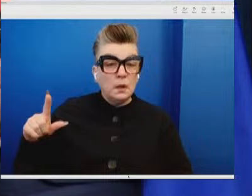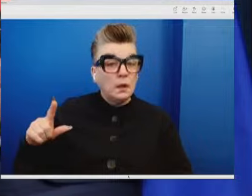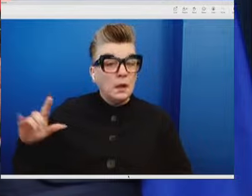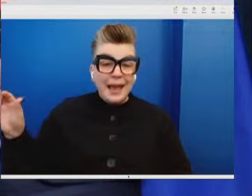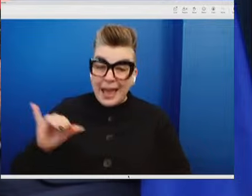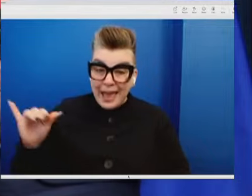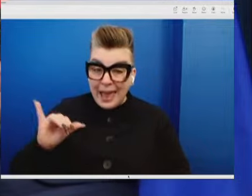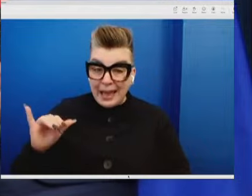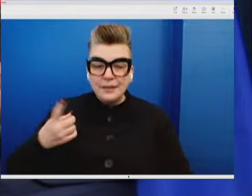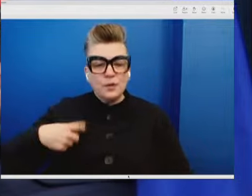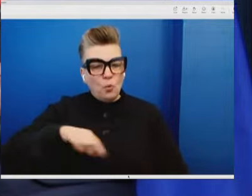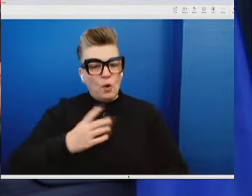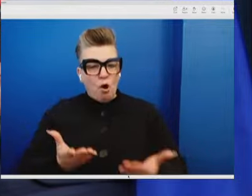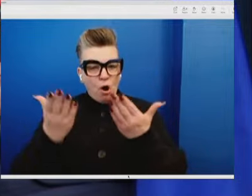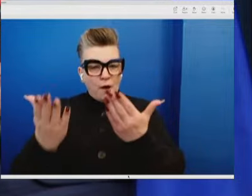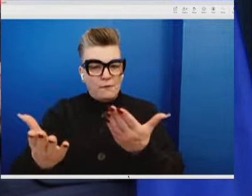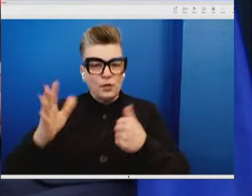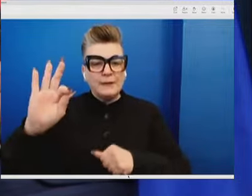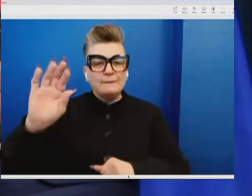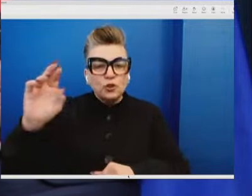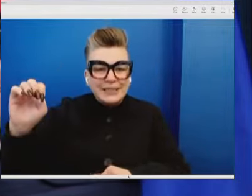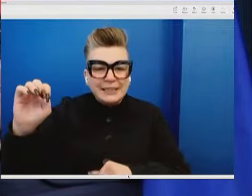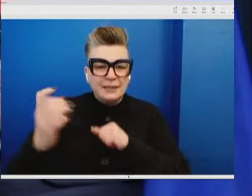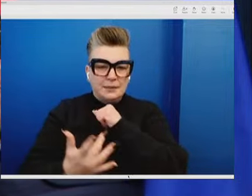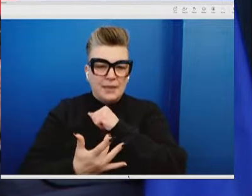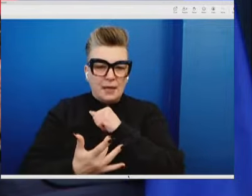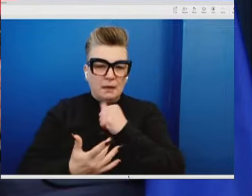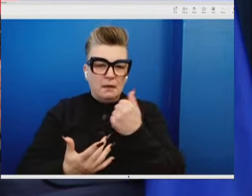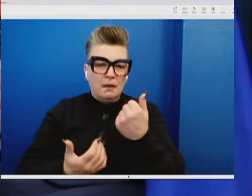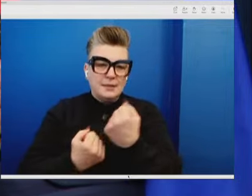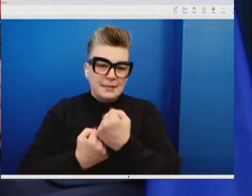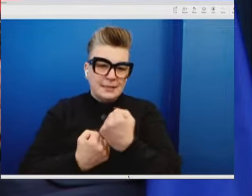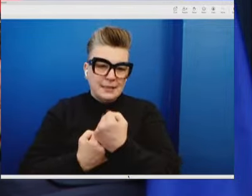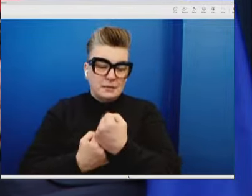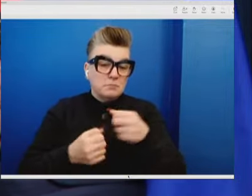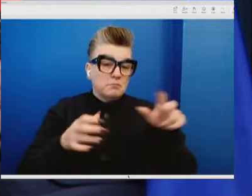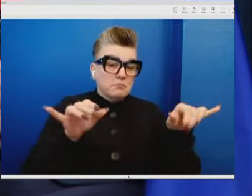to the state where we have engineers and product people and designers and procurement